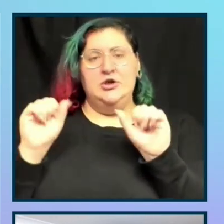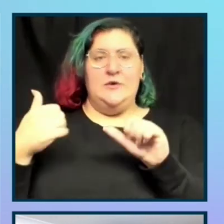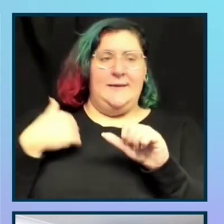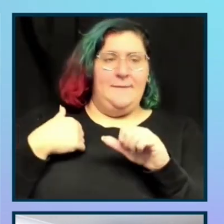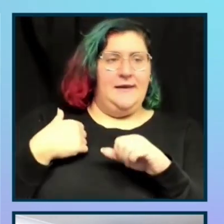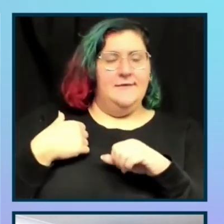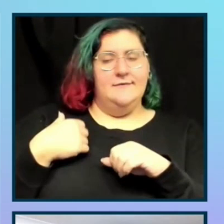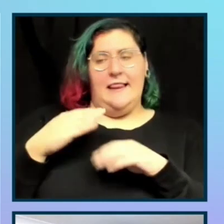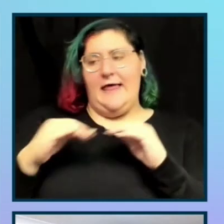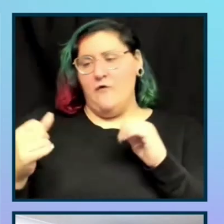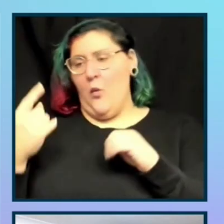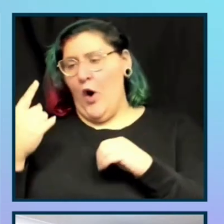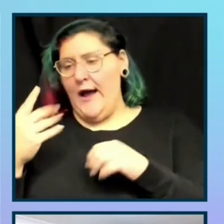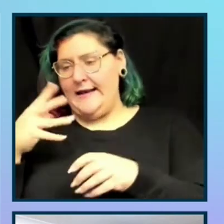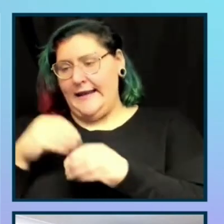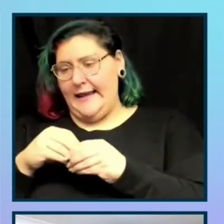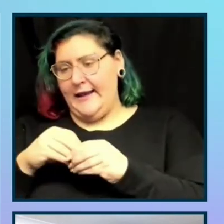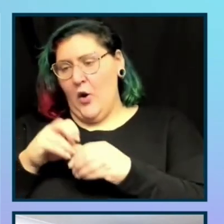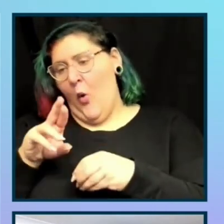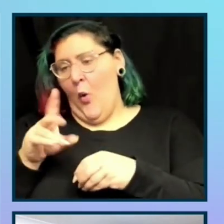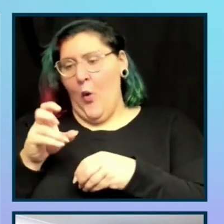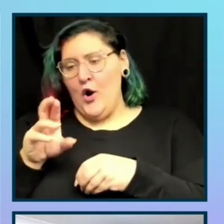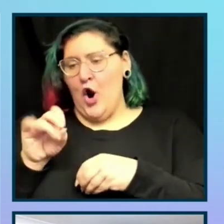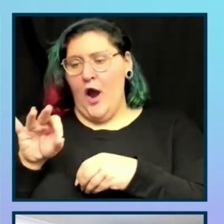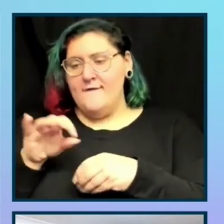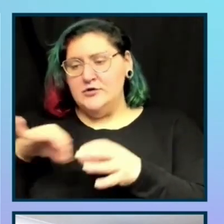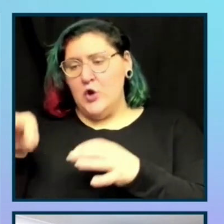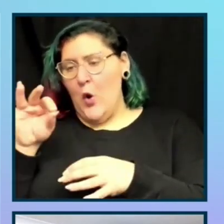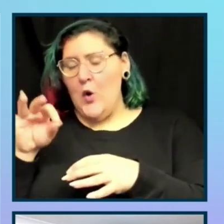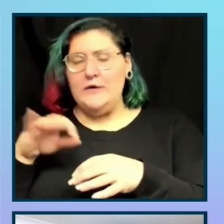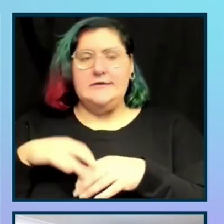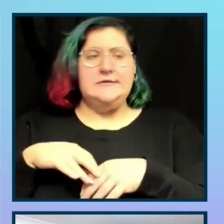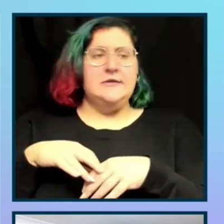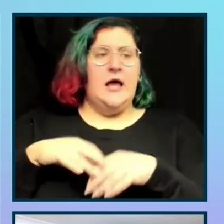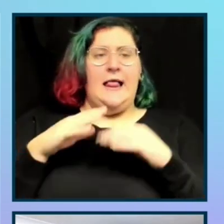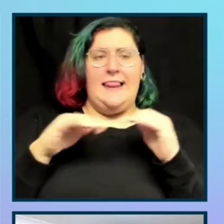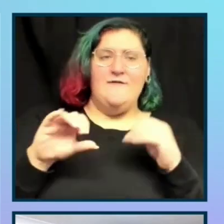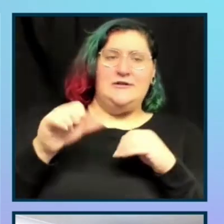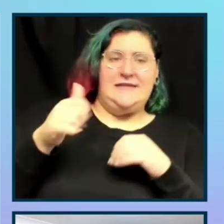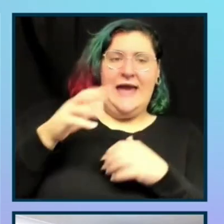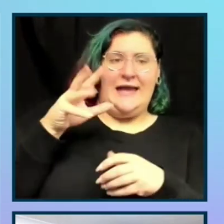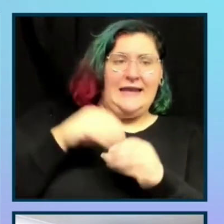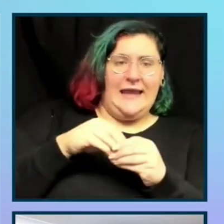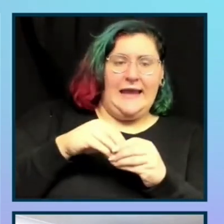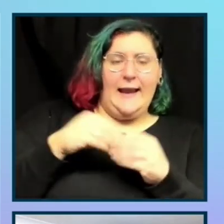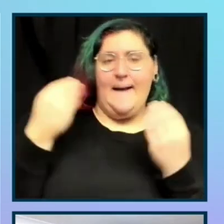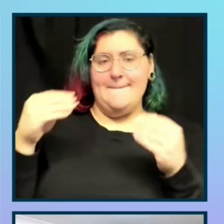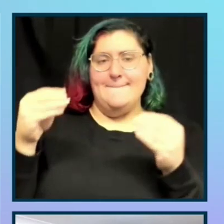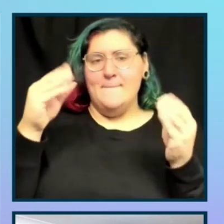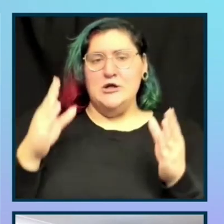And the reason I mentioned level 50 is because if you get three of those multiple factions to level 50, any three,